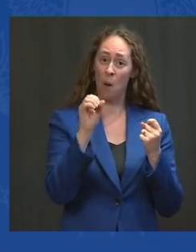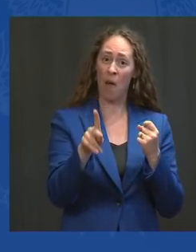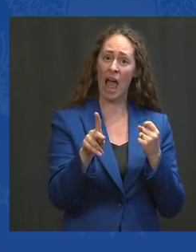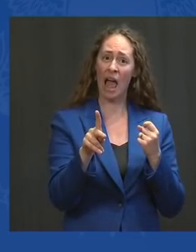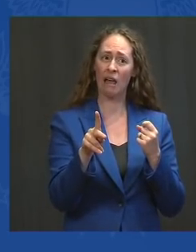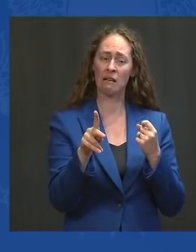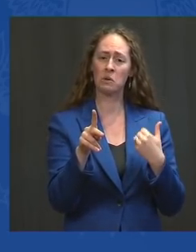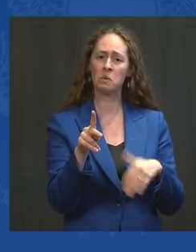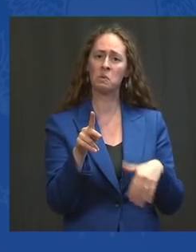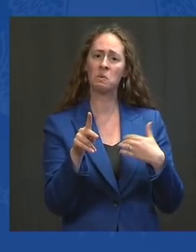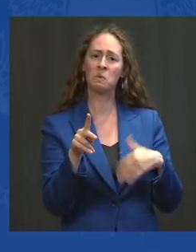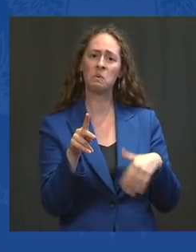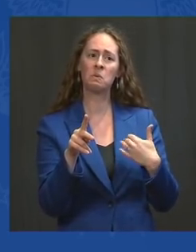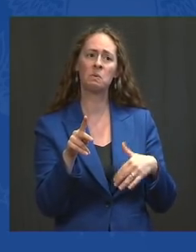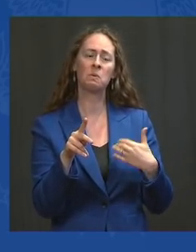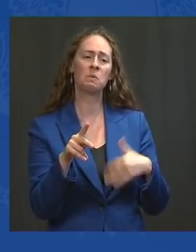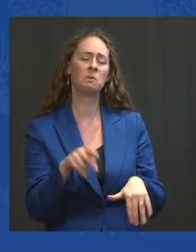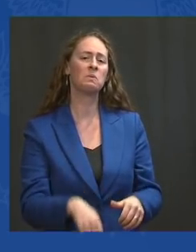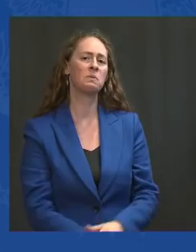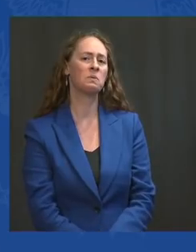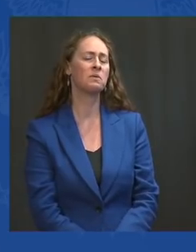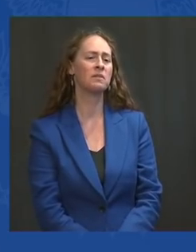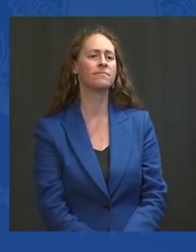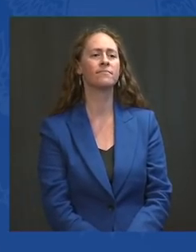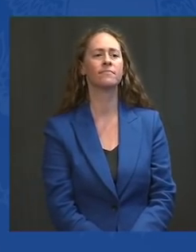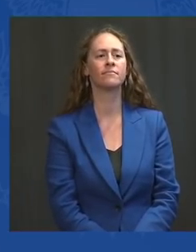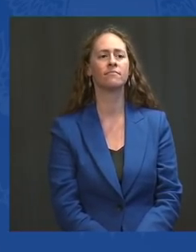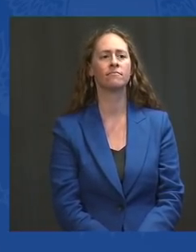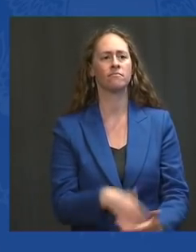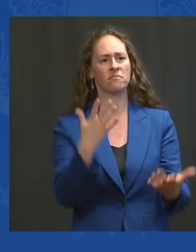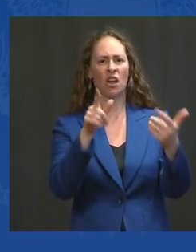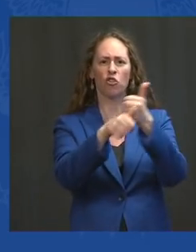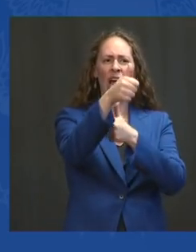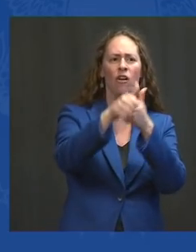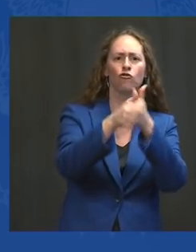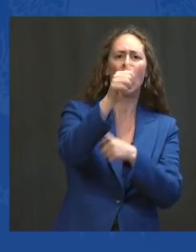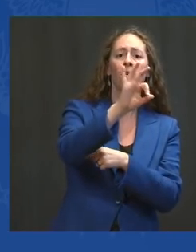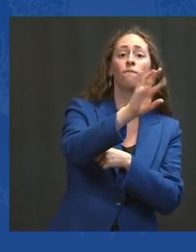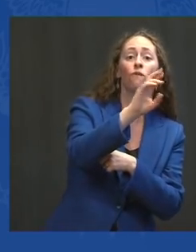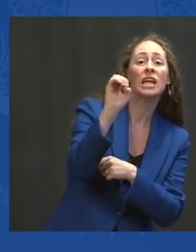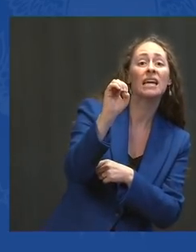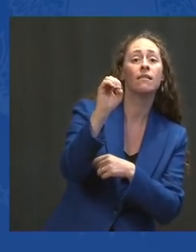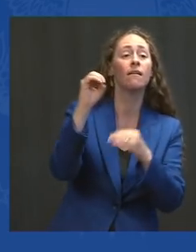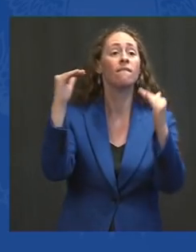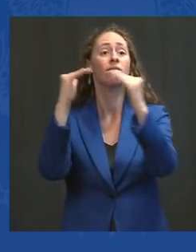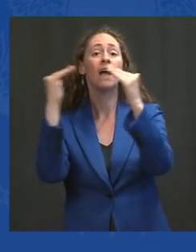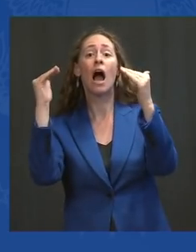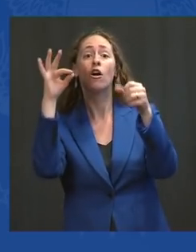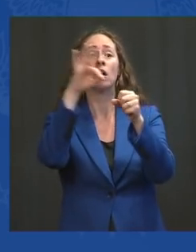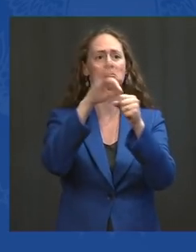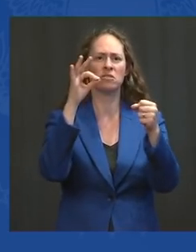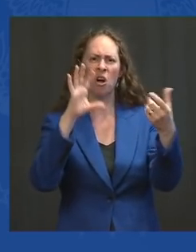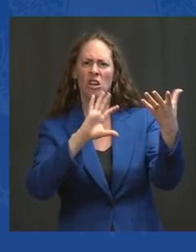in free and fair elections. And each time, we found a way to overcome. And that's what we must do today.